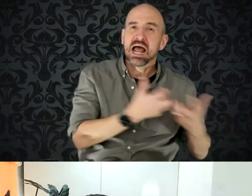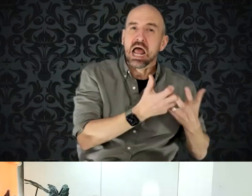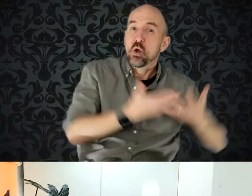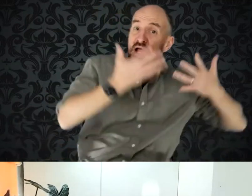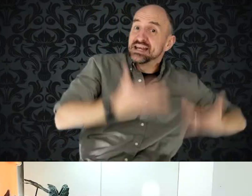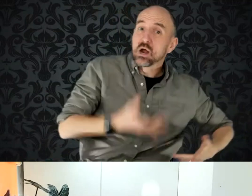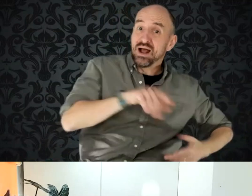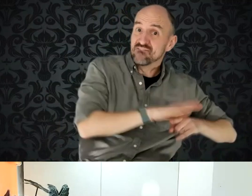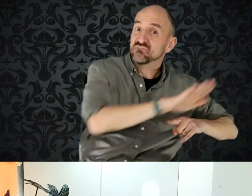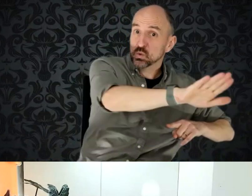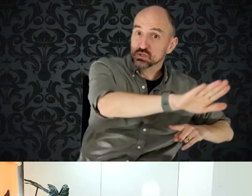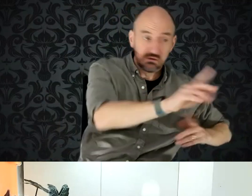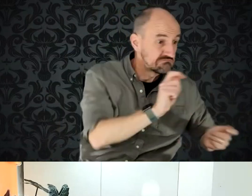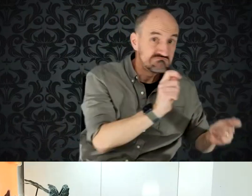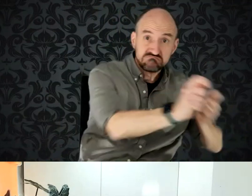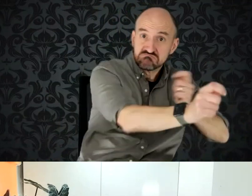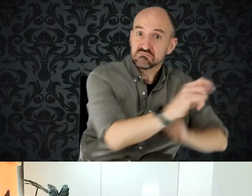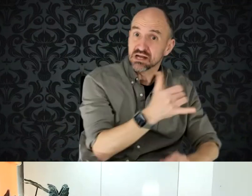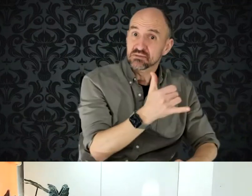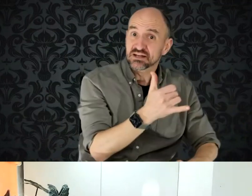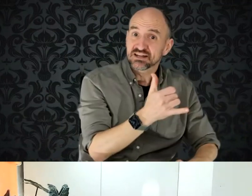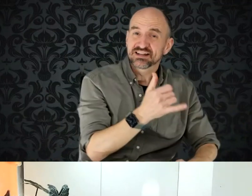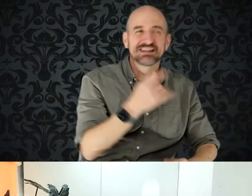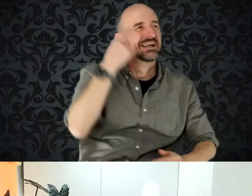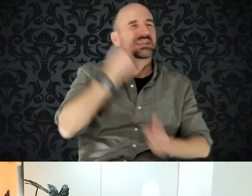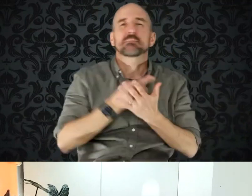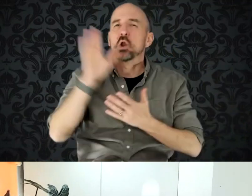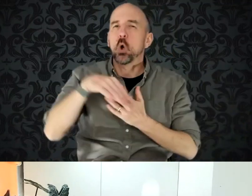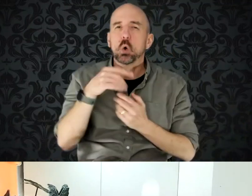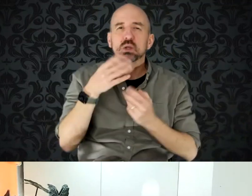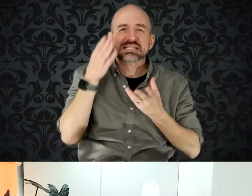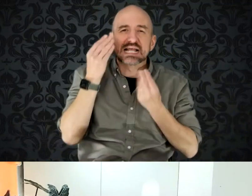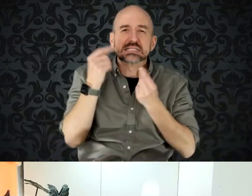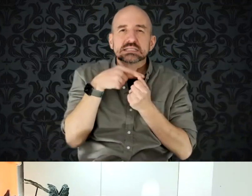understand the space, you need to understand the people that are going to use this space.